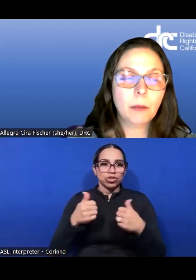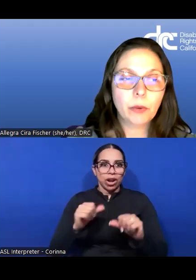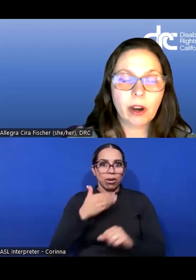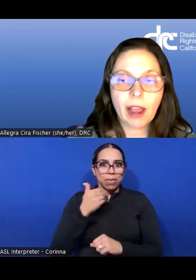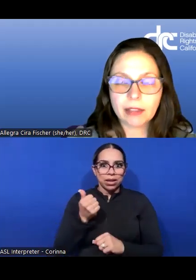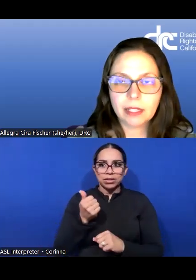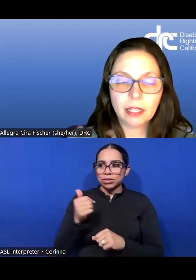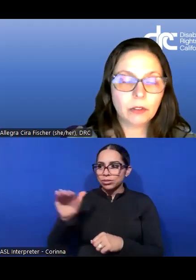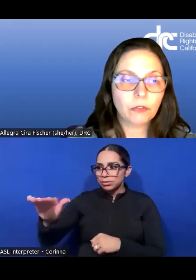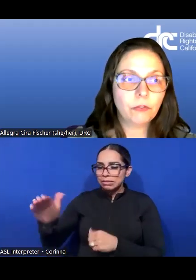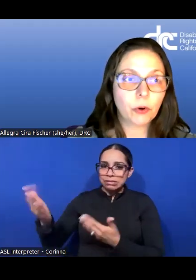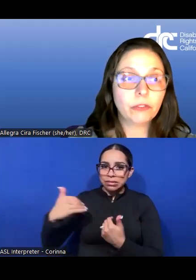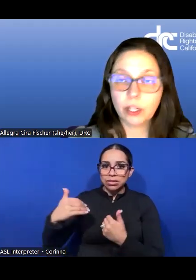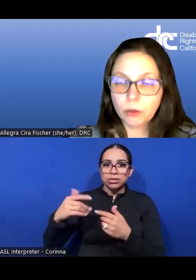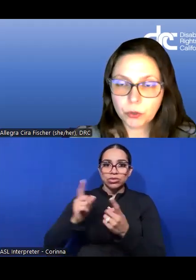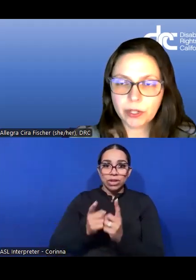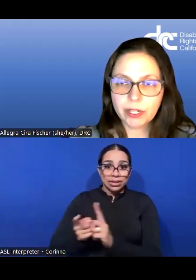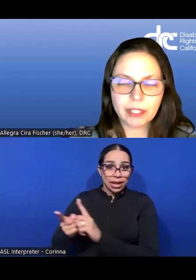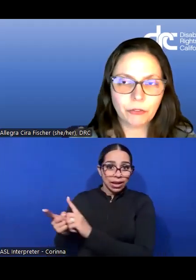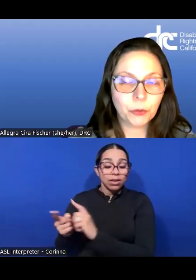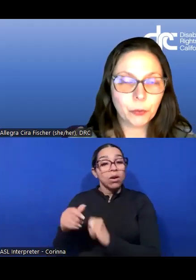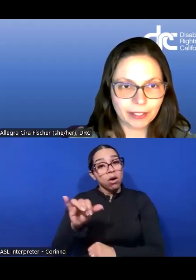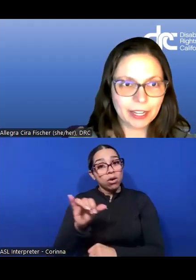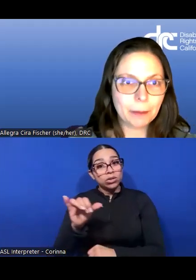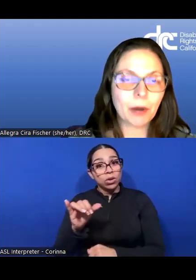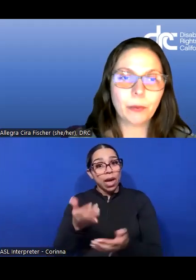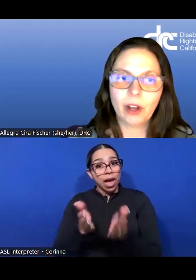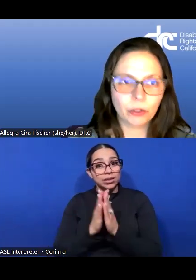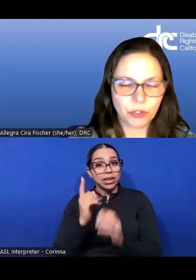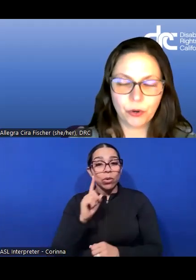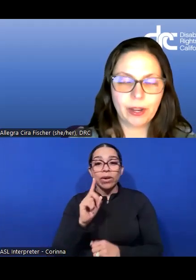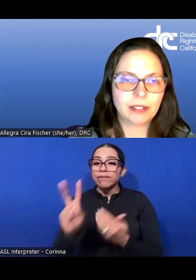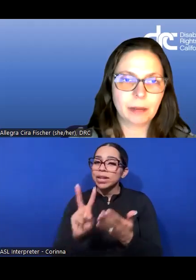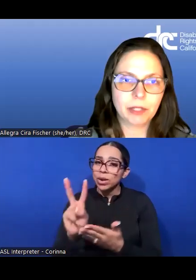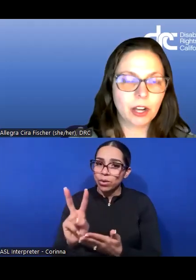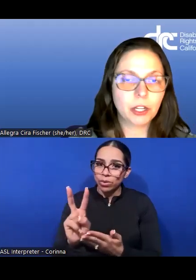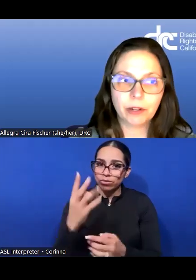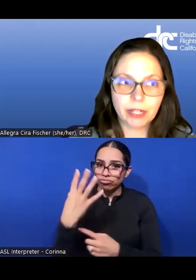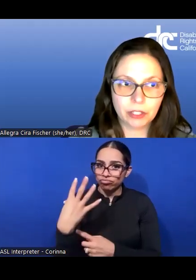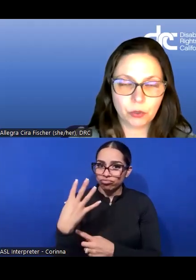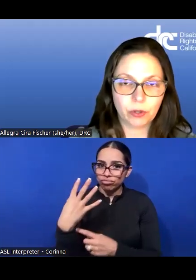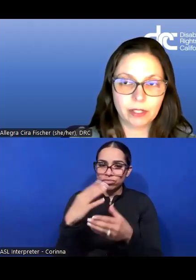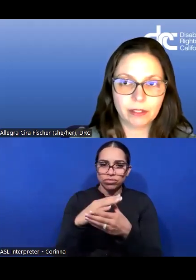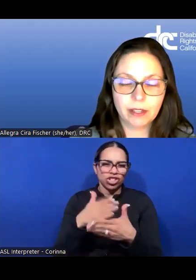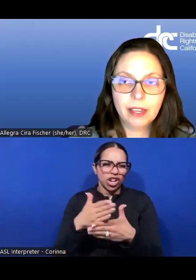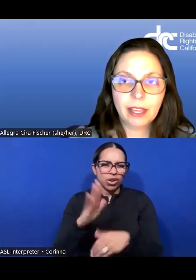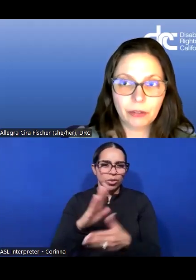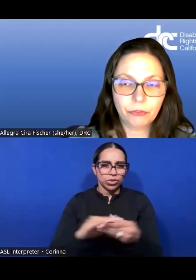We are asking for video stories, if you're willing, but we also accept audio and written stories if,